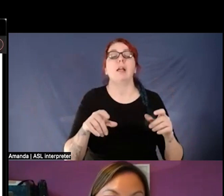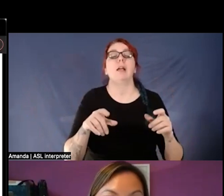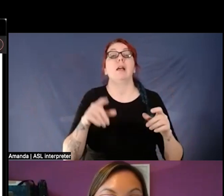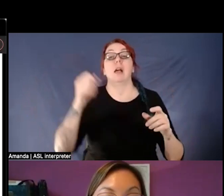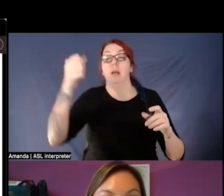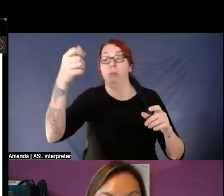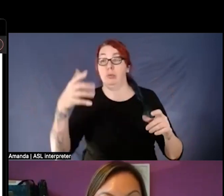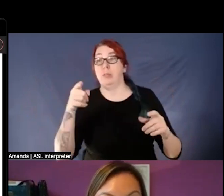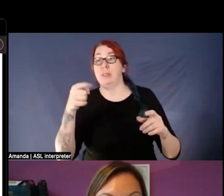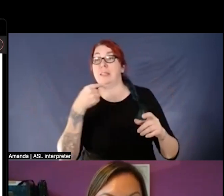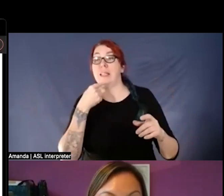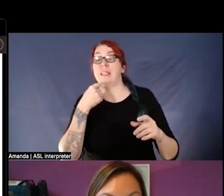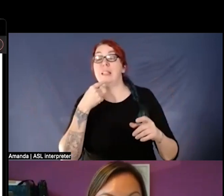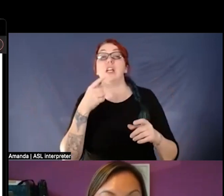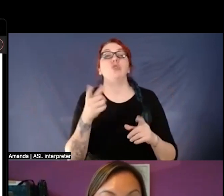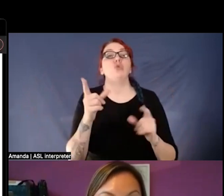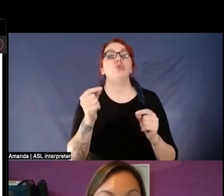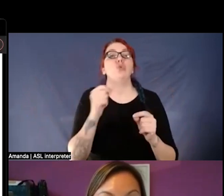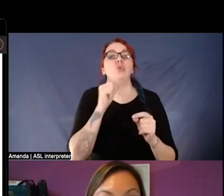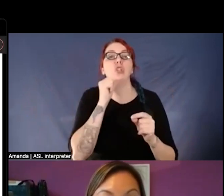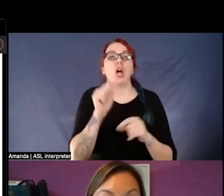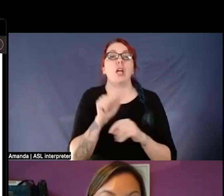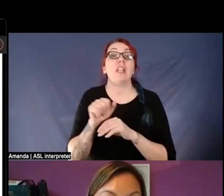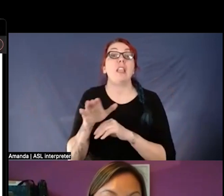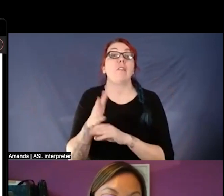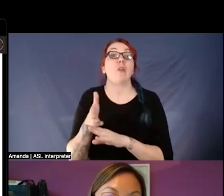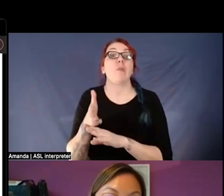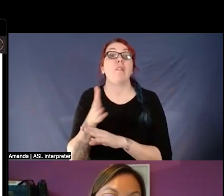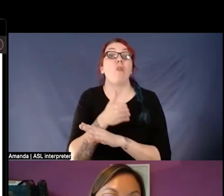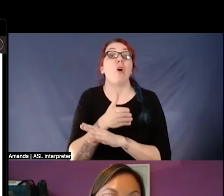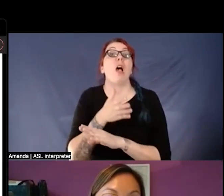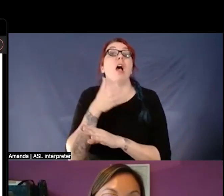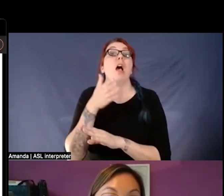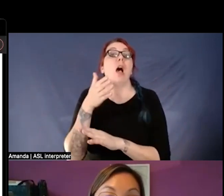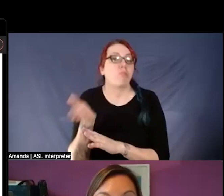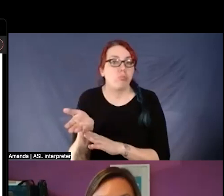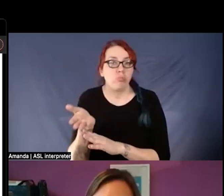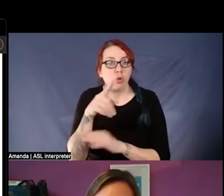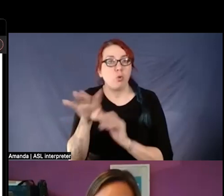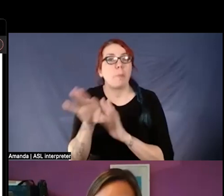and then select your time and date for when you'd like the email to be sent. This tool is magical